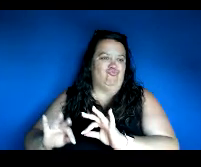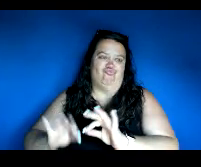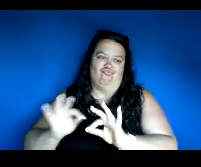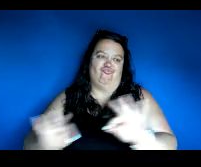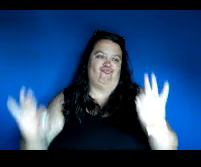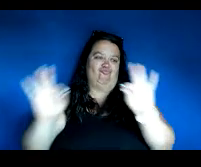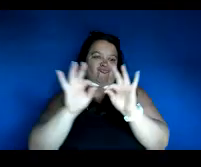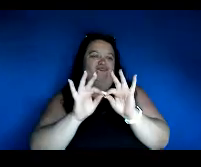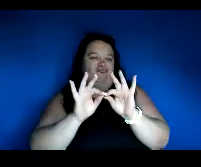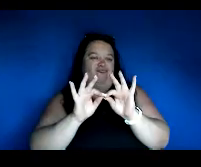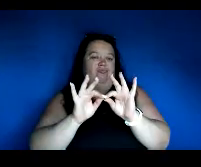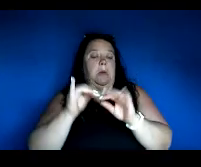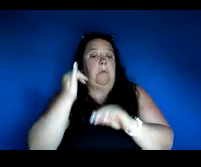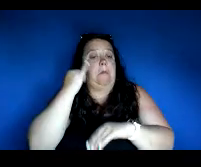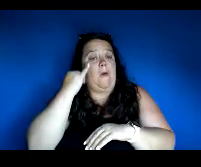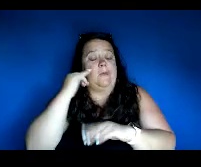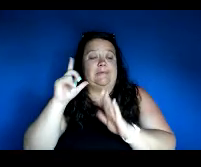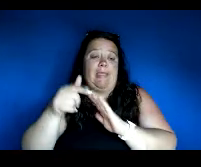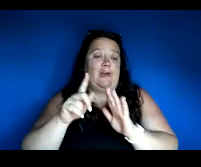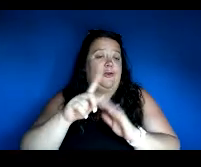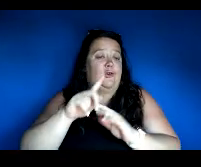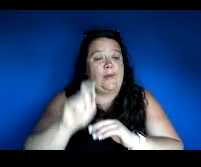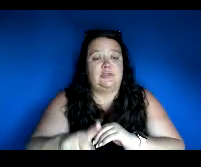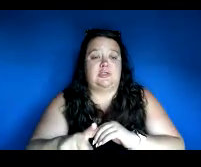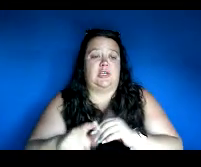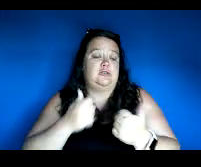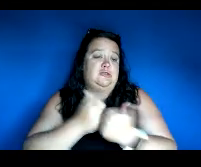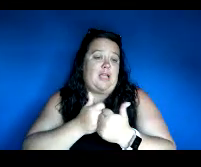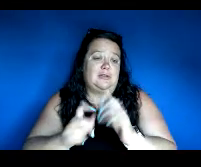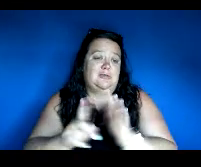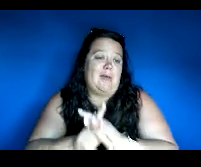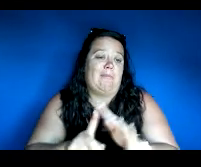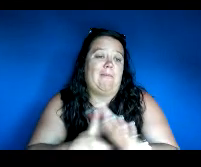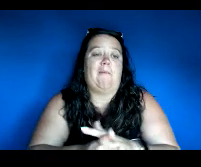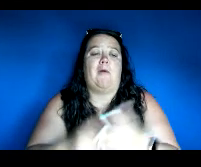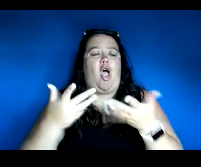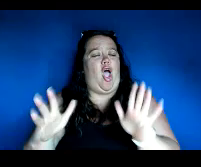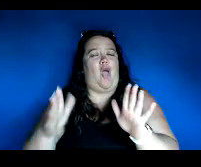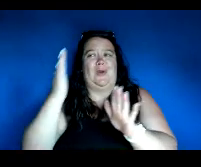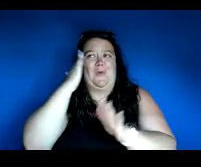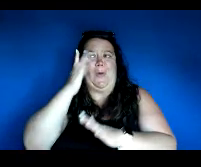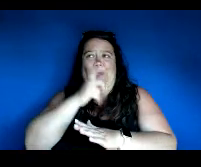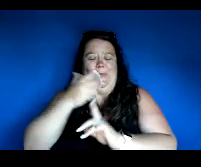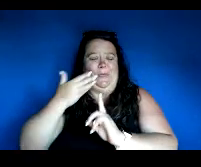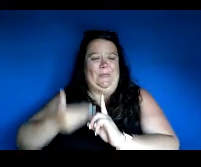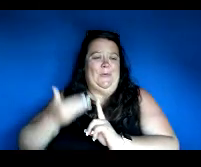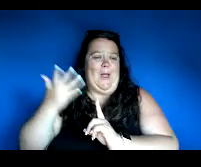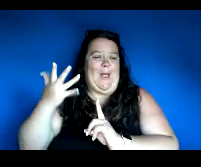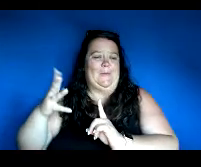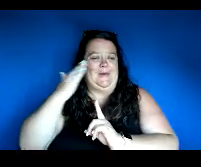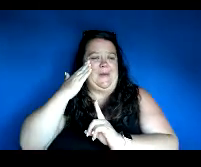so that if you have questions, if the challenges come up, you've already developed that relationship. And so you're not trying to develop a relationship